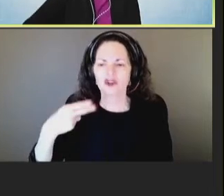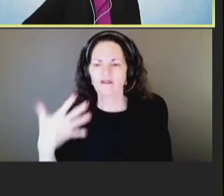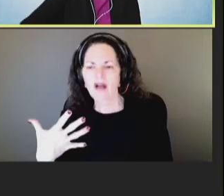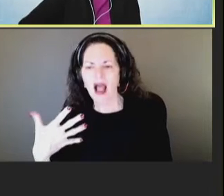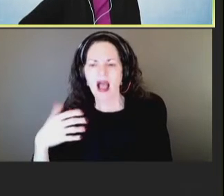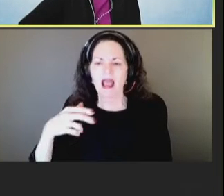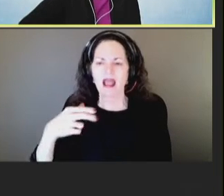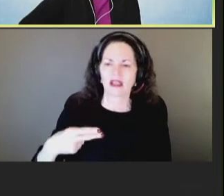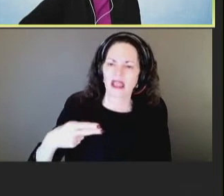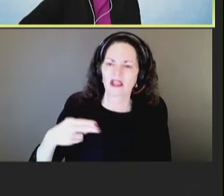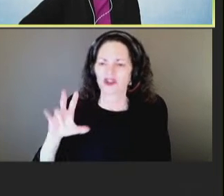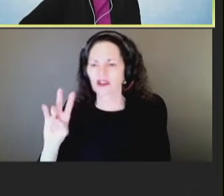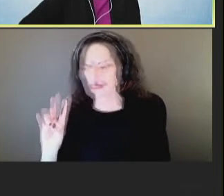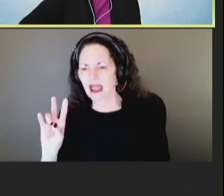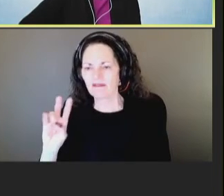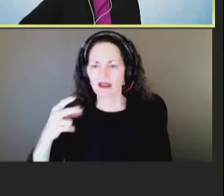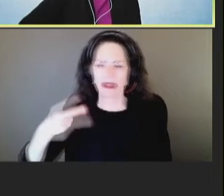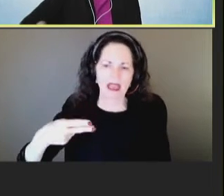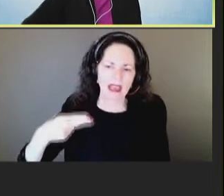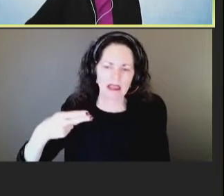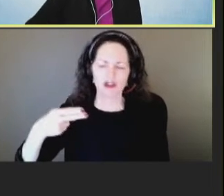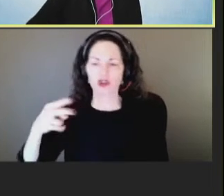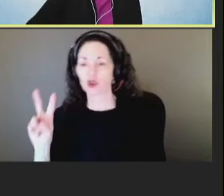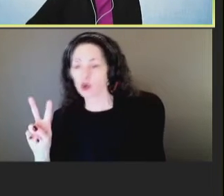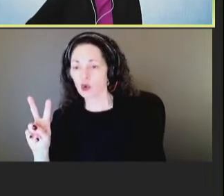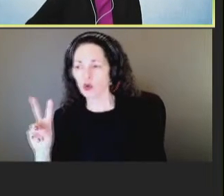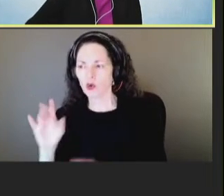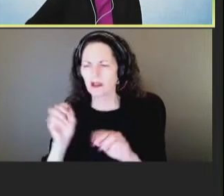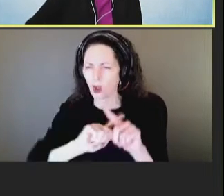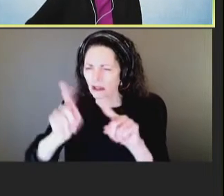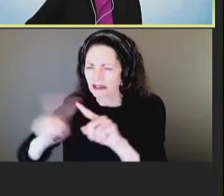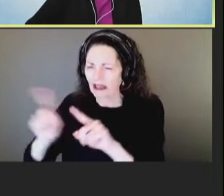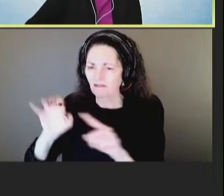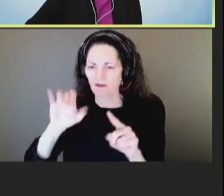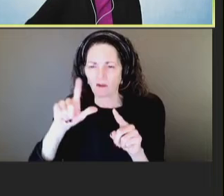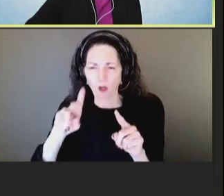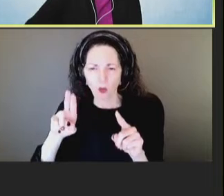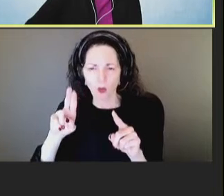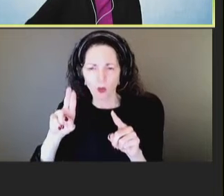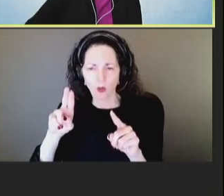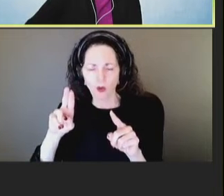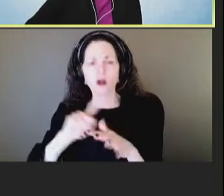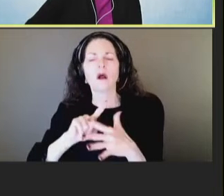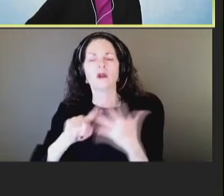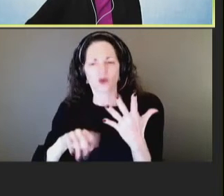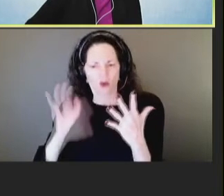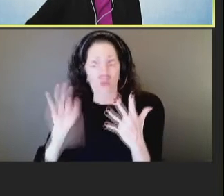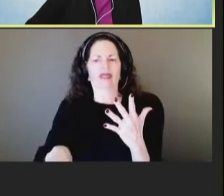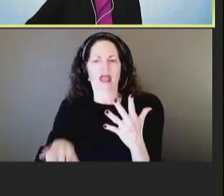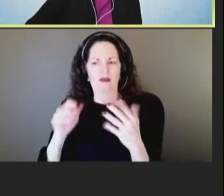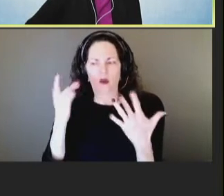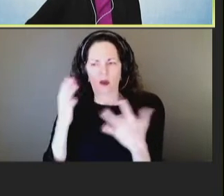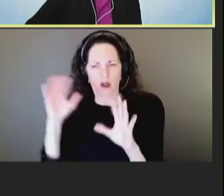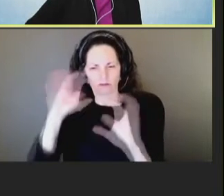those are some of the gaps that we're looking to fill. We -- I've mentioned this already, but we look to generate data to support administration.